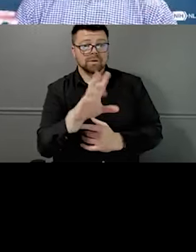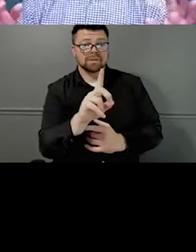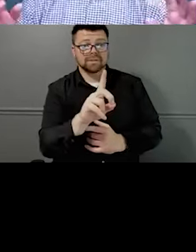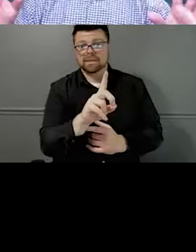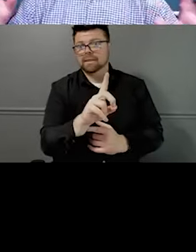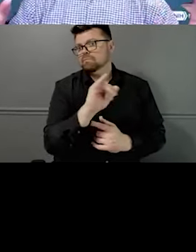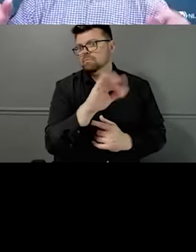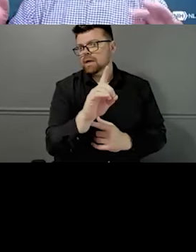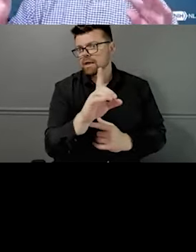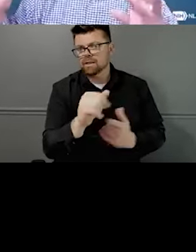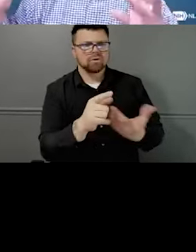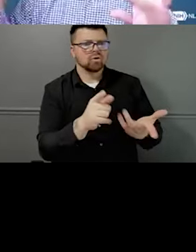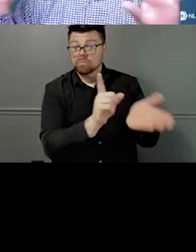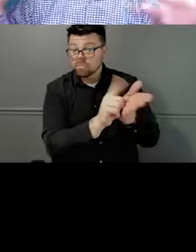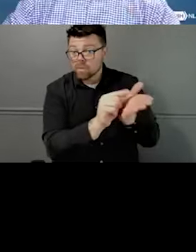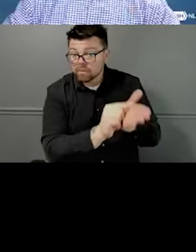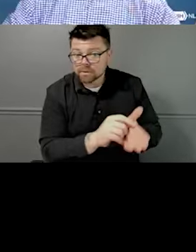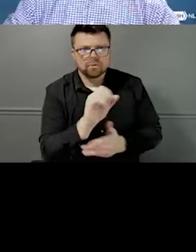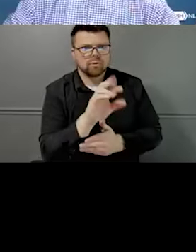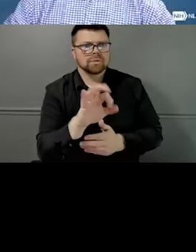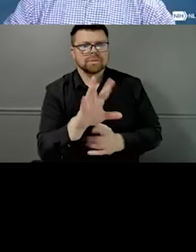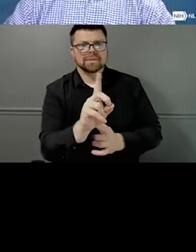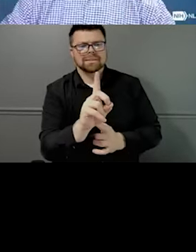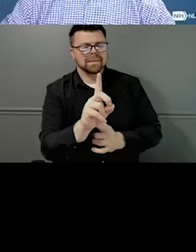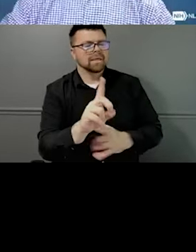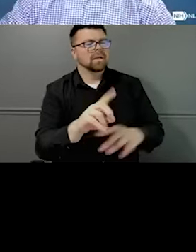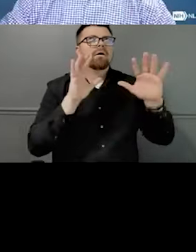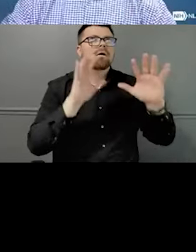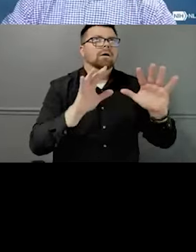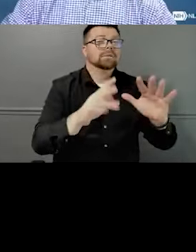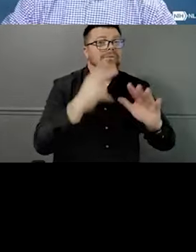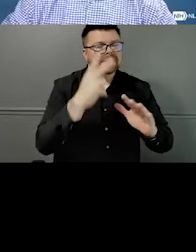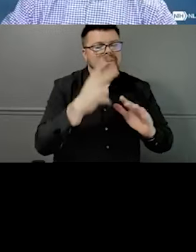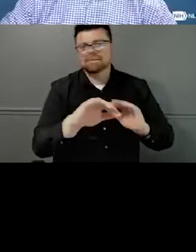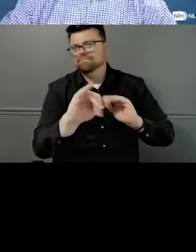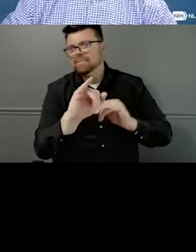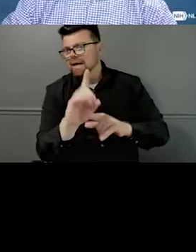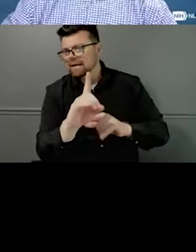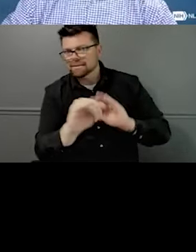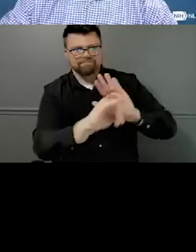ORCID is great at seeing that ID out in citation databases,